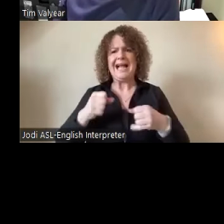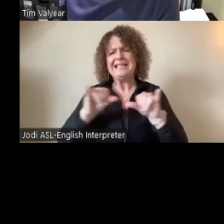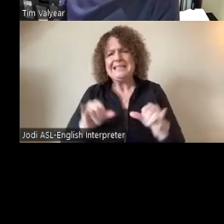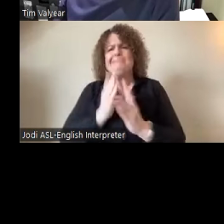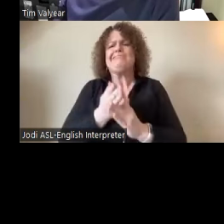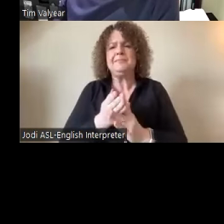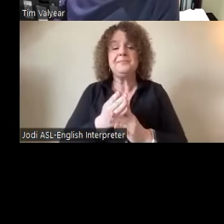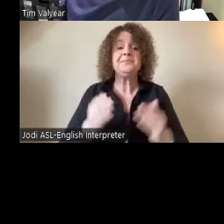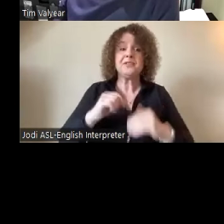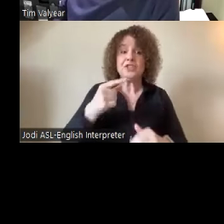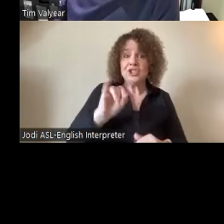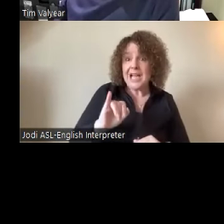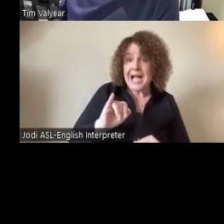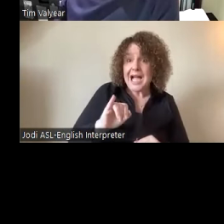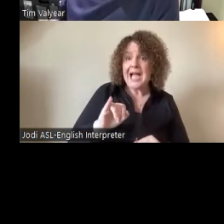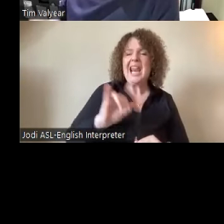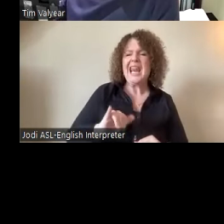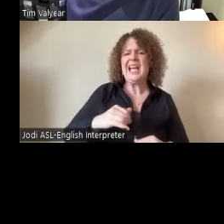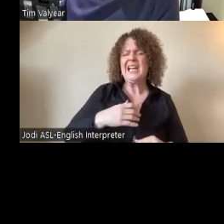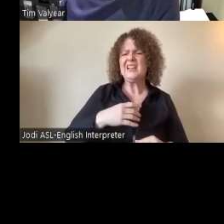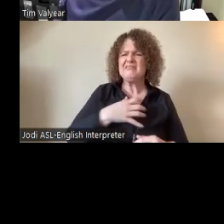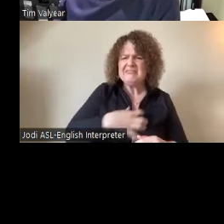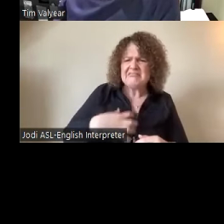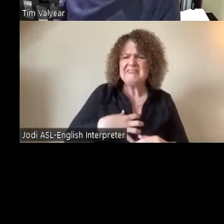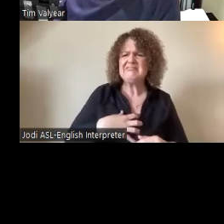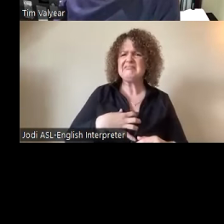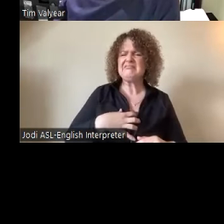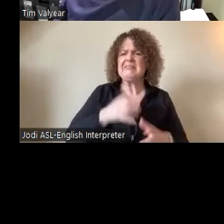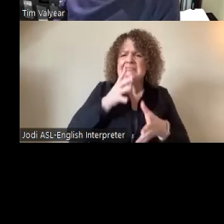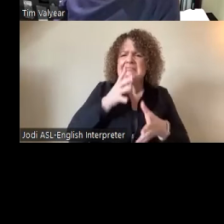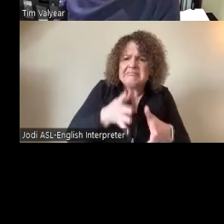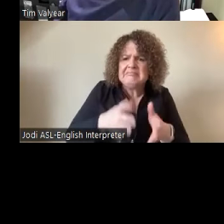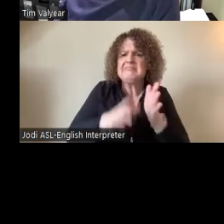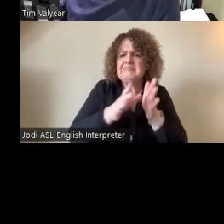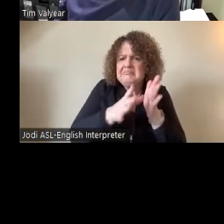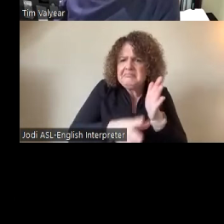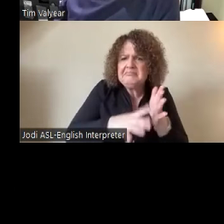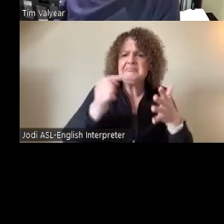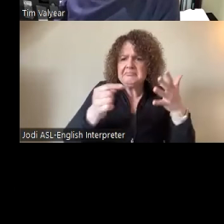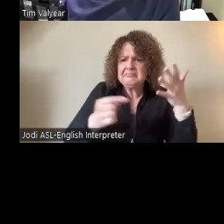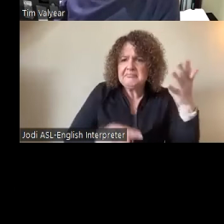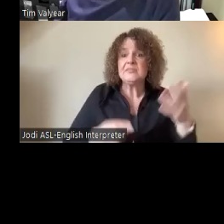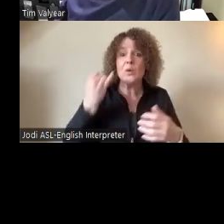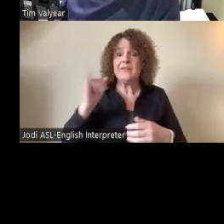flu, RSA, the gastro virus, especially in children and